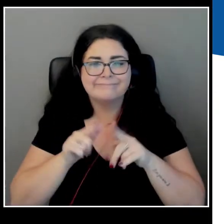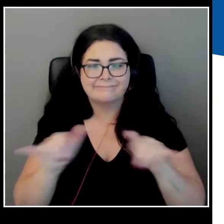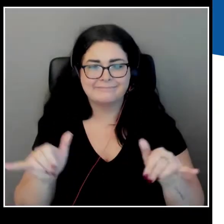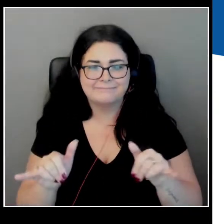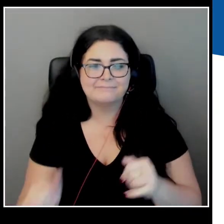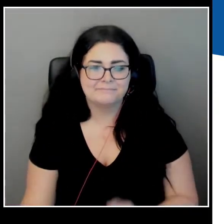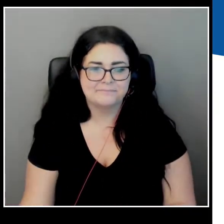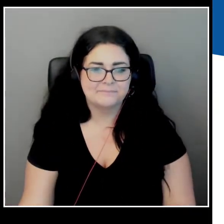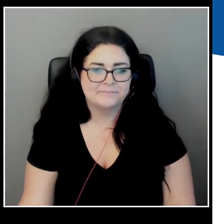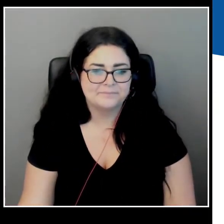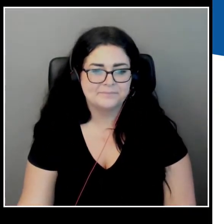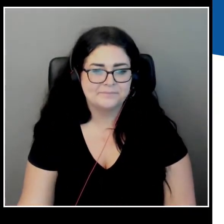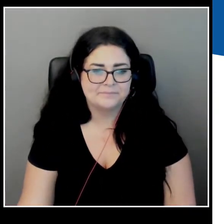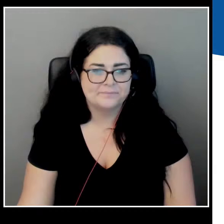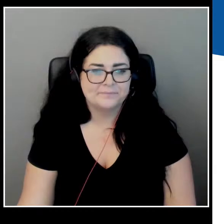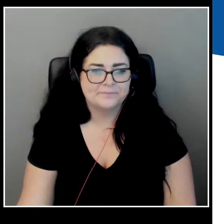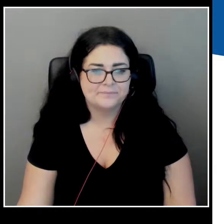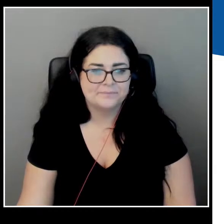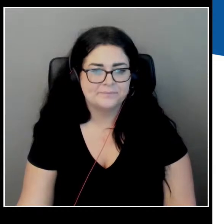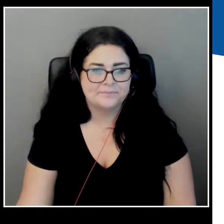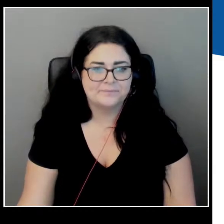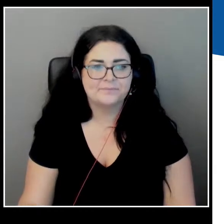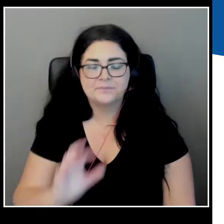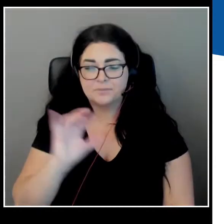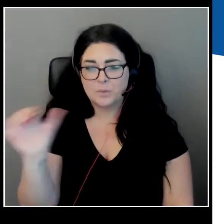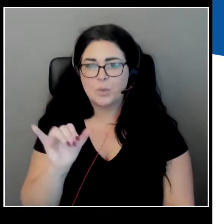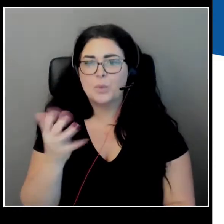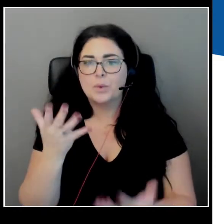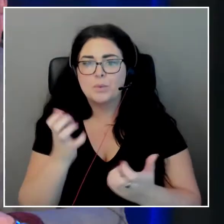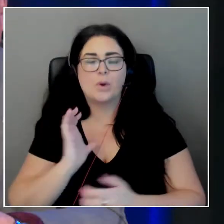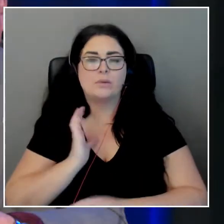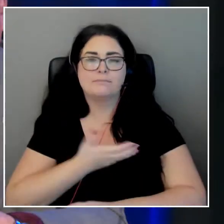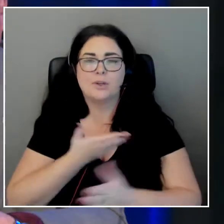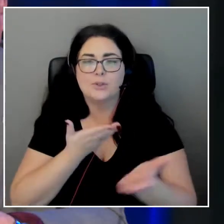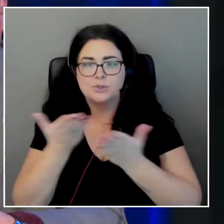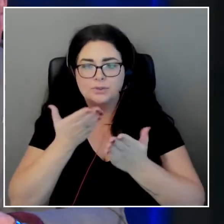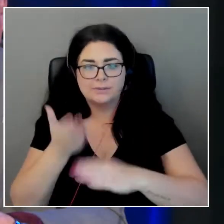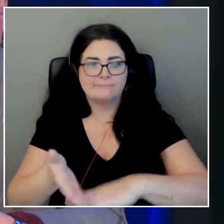We always strive to improve our services. We are focusing on